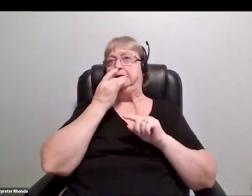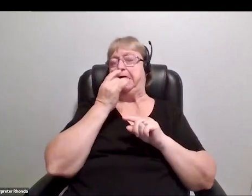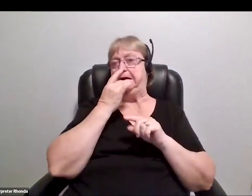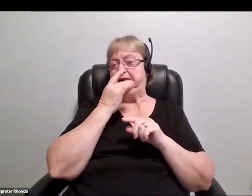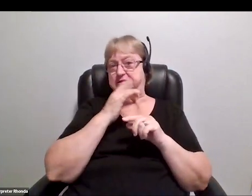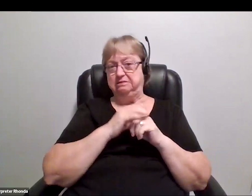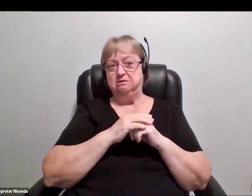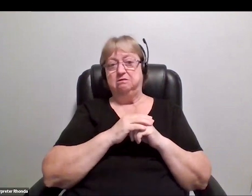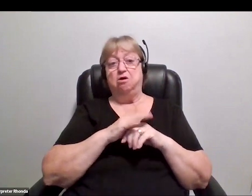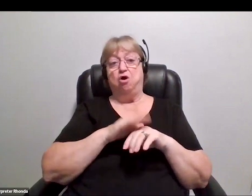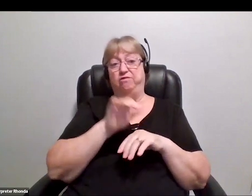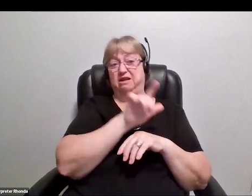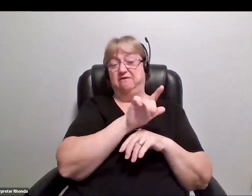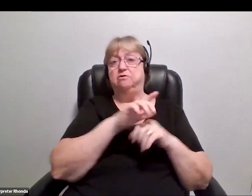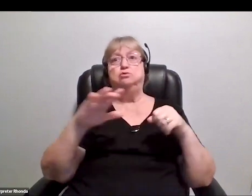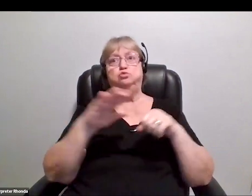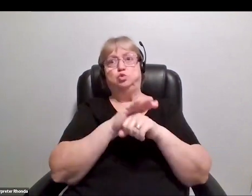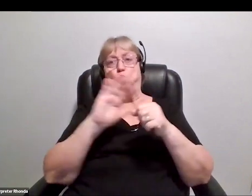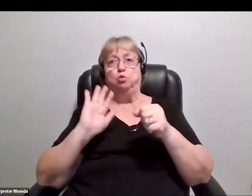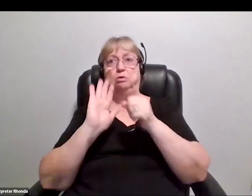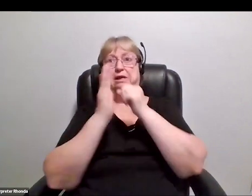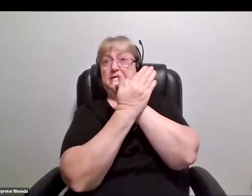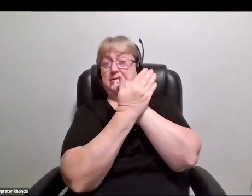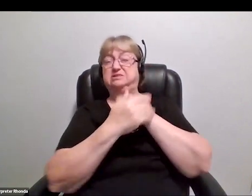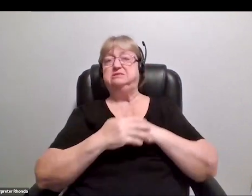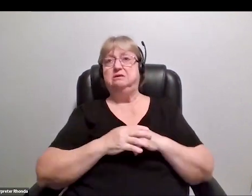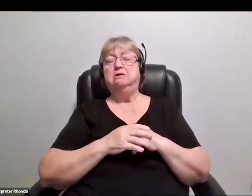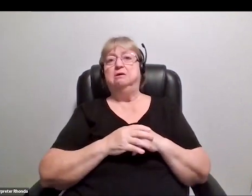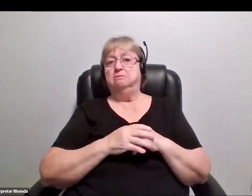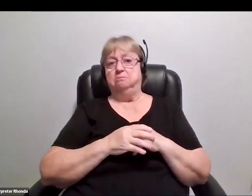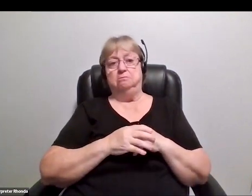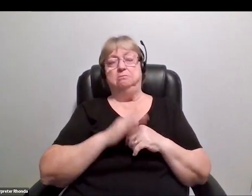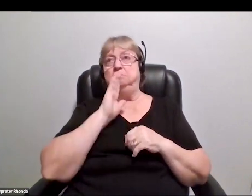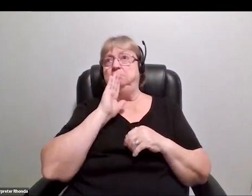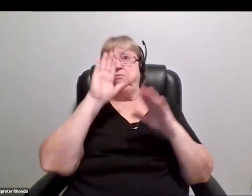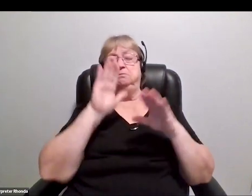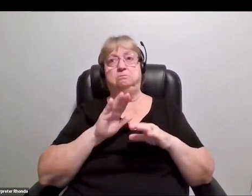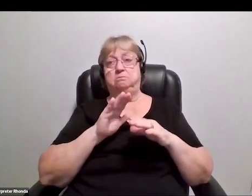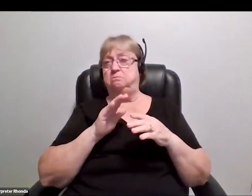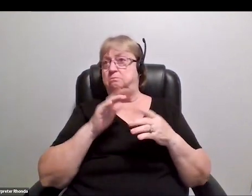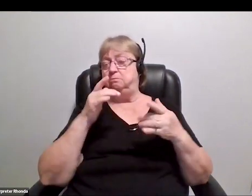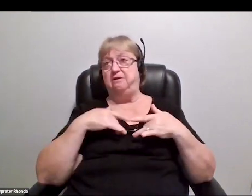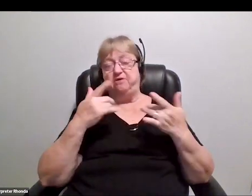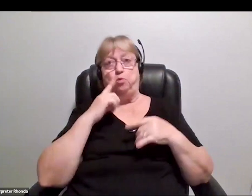On the left is a total solar eclipse, which is a spectacular event where the moon totally eclipses the sun.